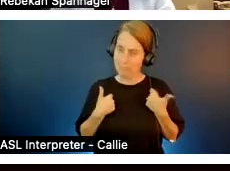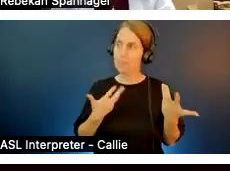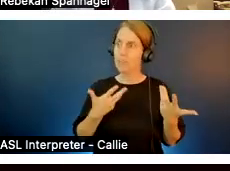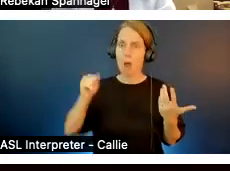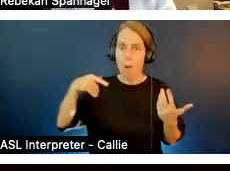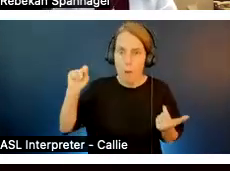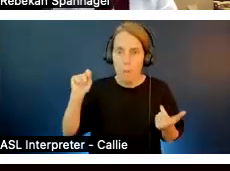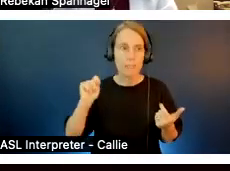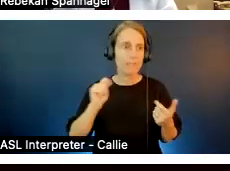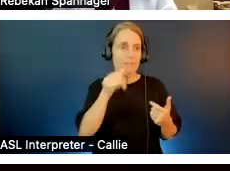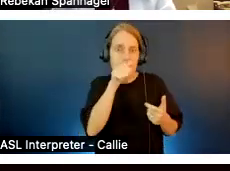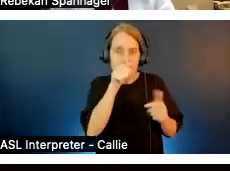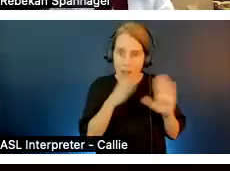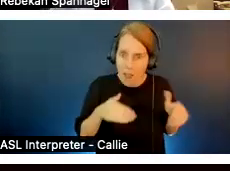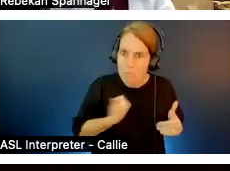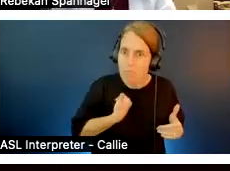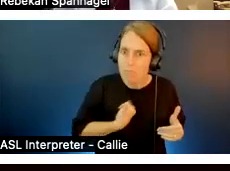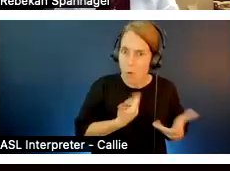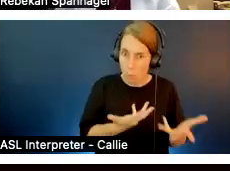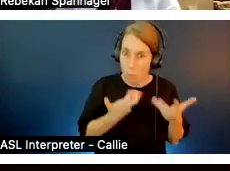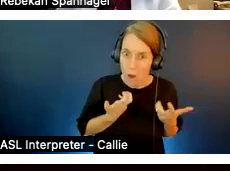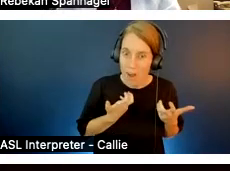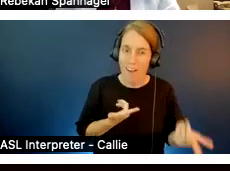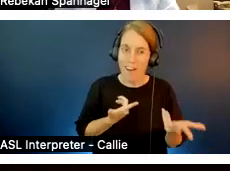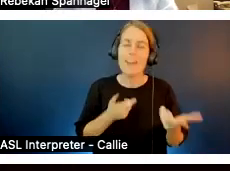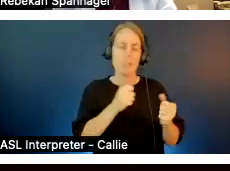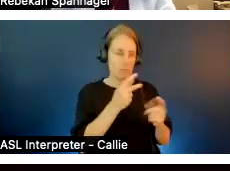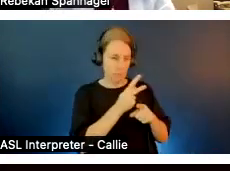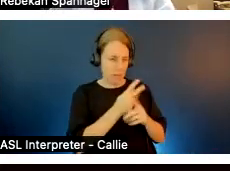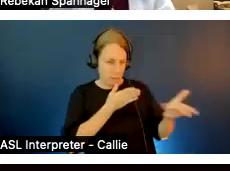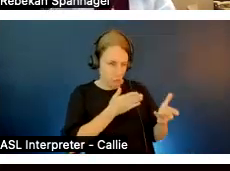again with the goal of trying to keep them out of an institutional placement so through that